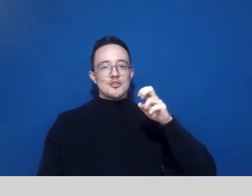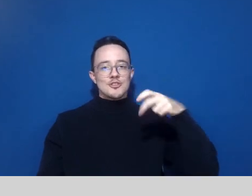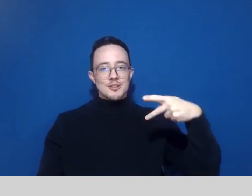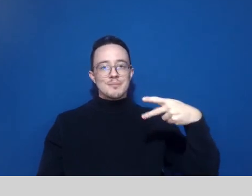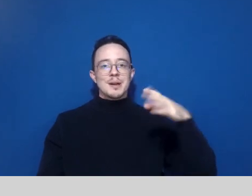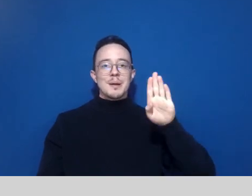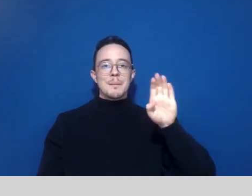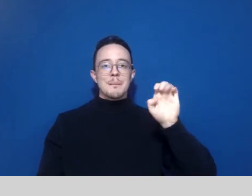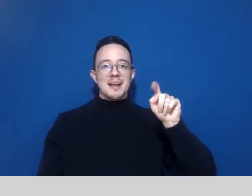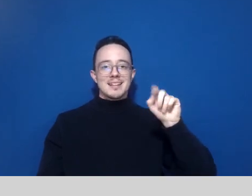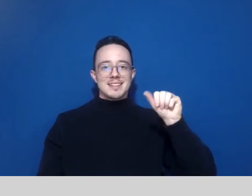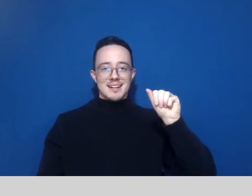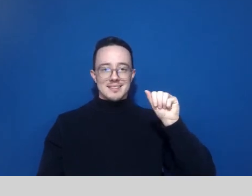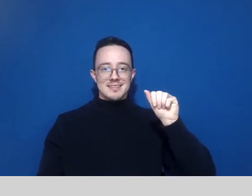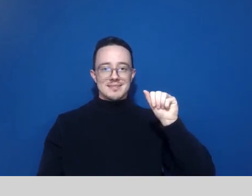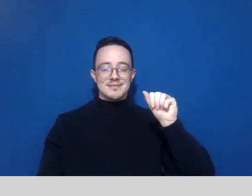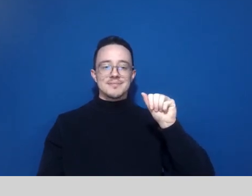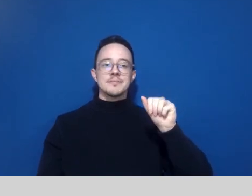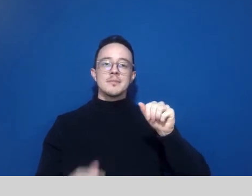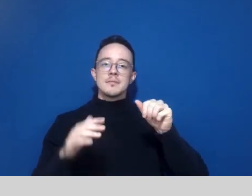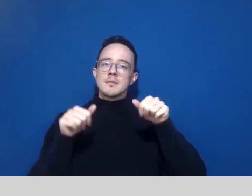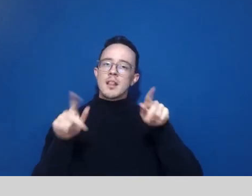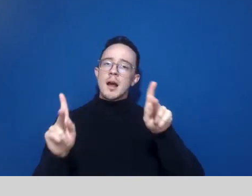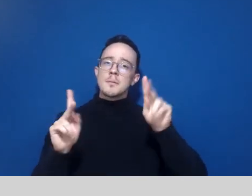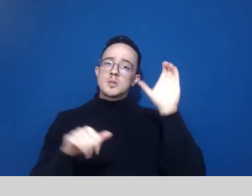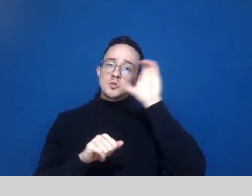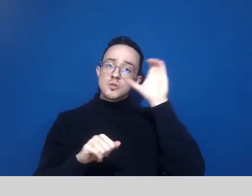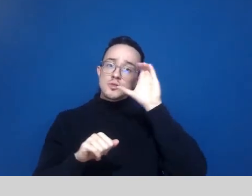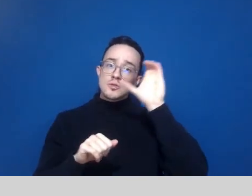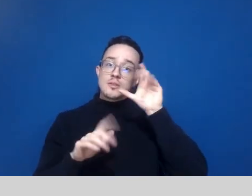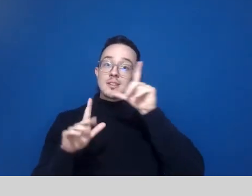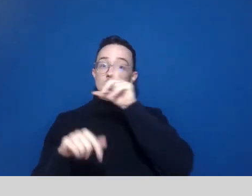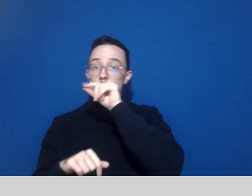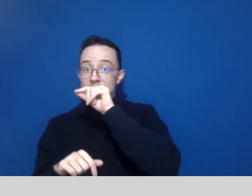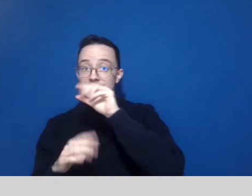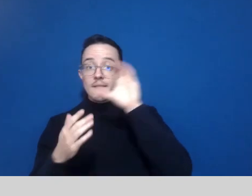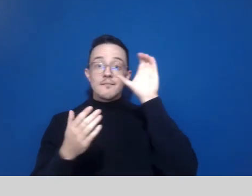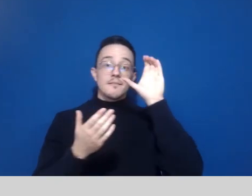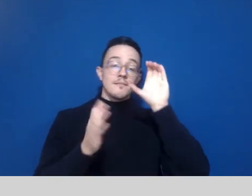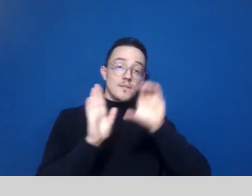And so this right here is Dog Sheep Beta, and it lets me run searches across my tweets, my photos,